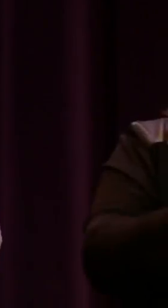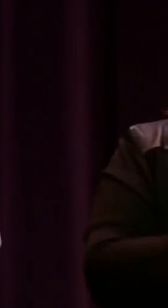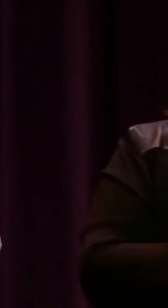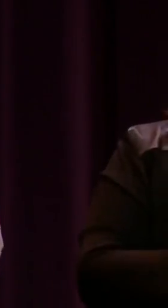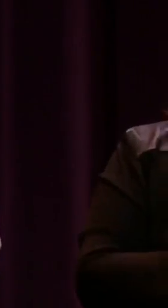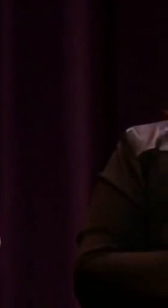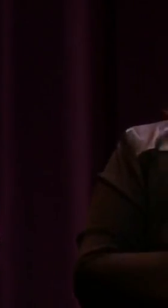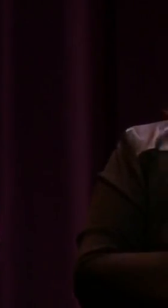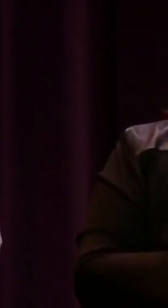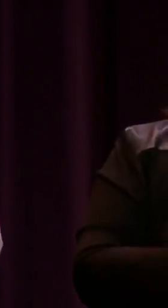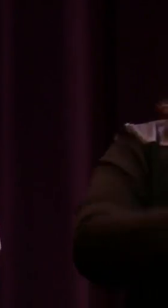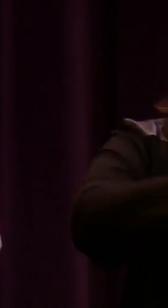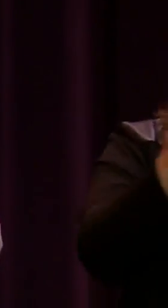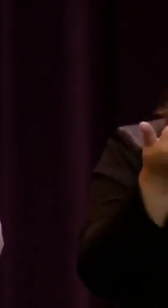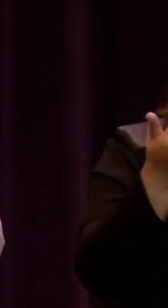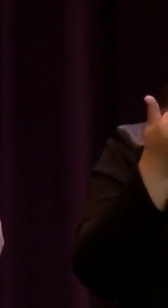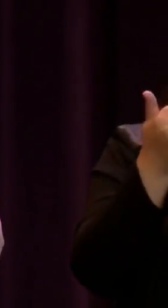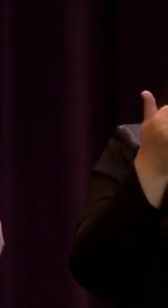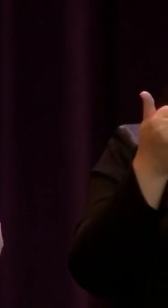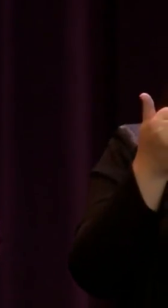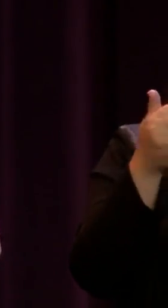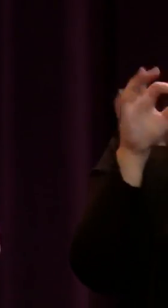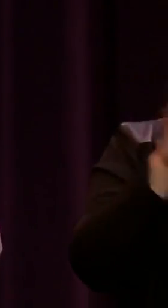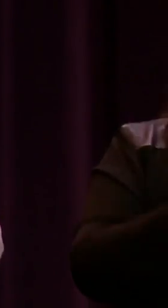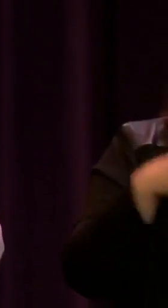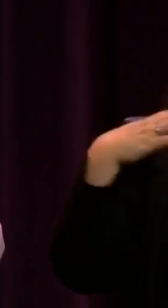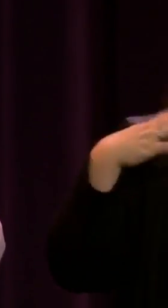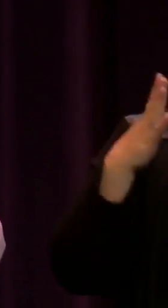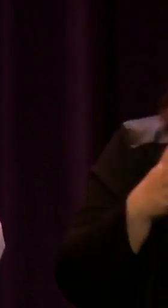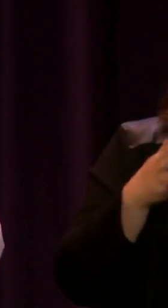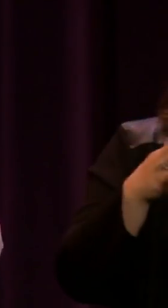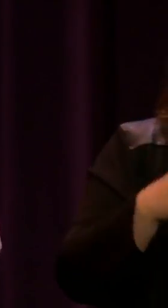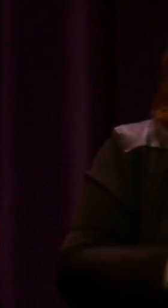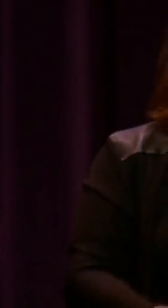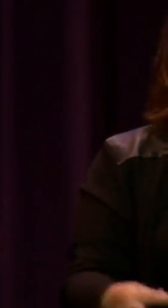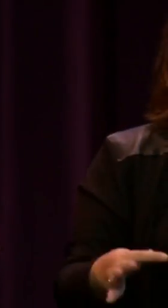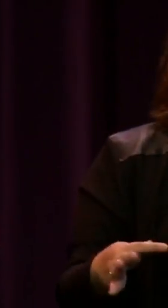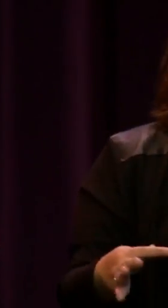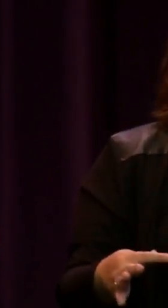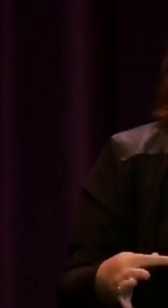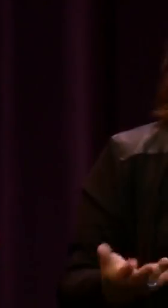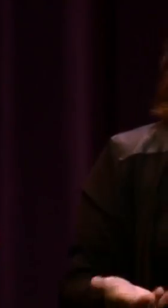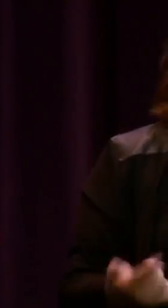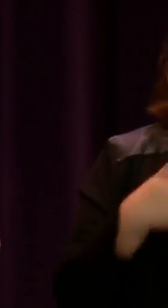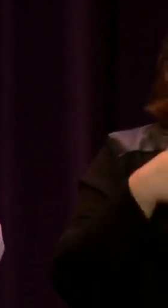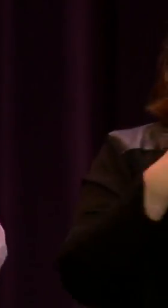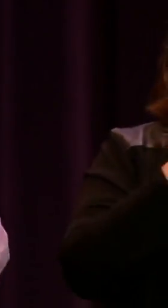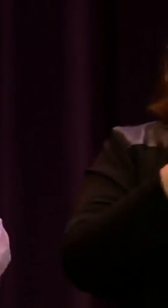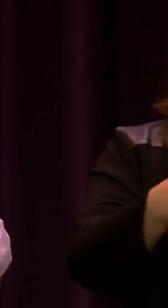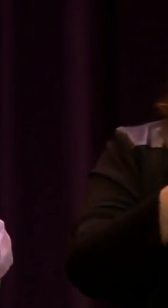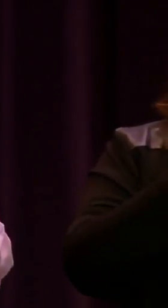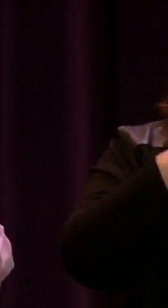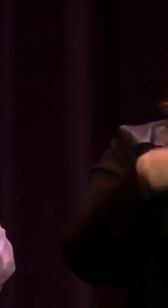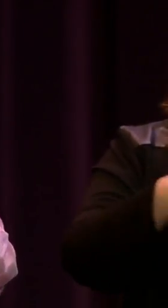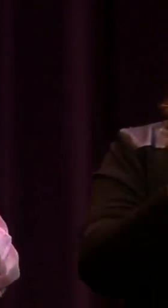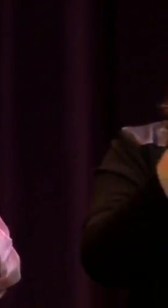THEN OTHER ELECTED OFFICIALS HAVE TO FILL THE VOID. I'M WORRIED ABOUT HILLARY CLINTON.